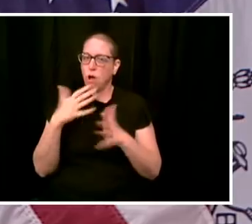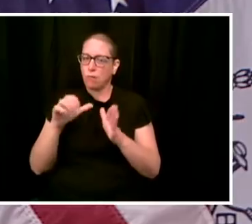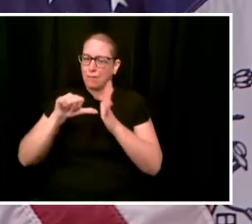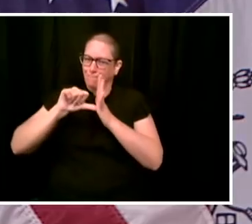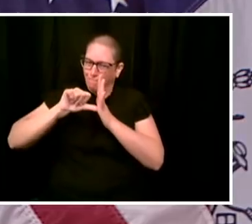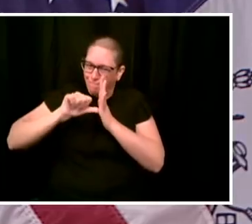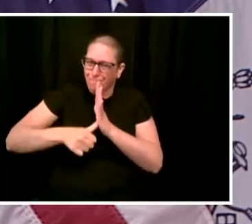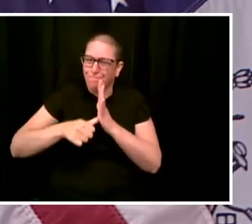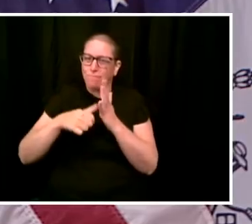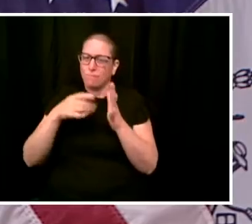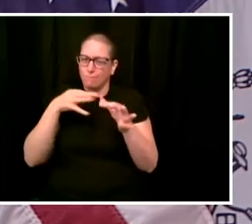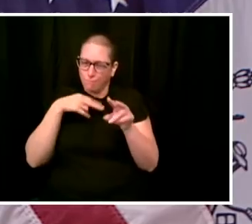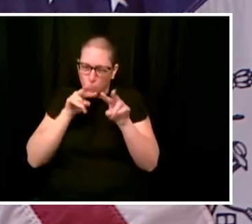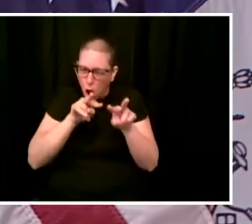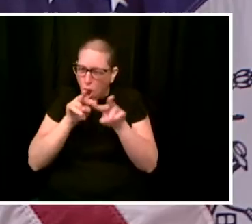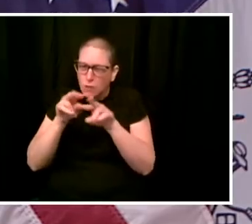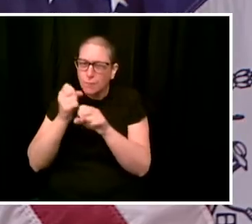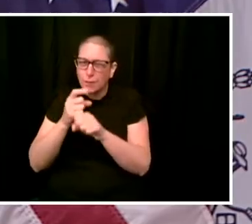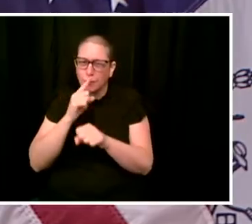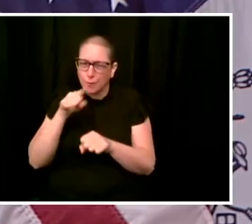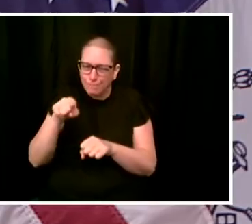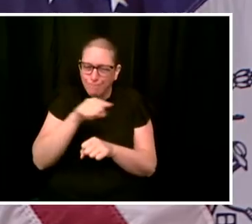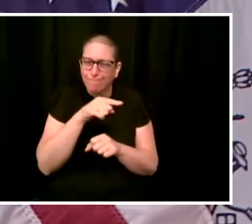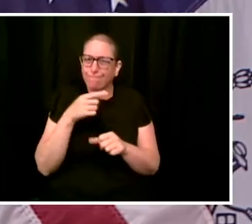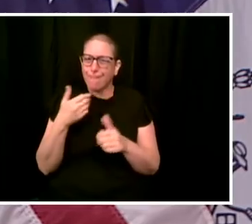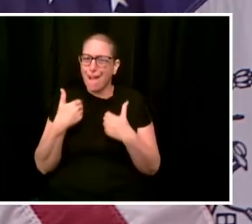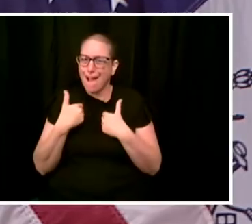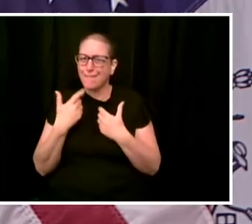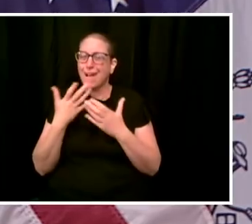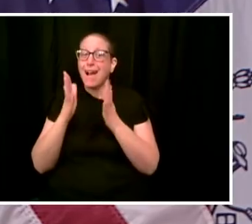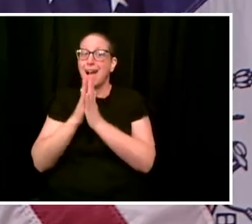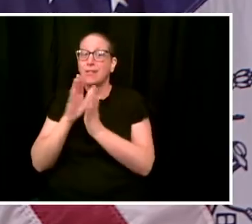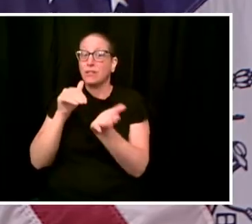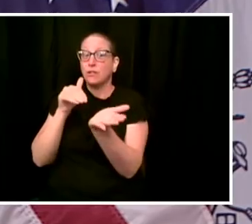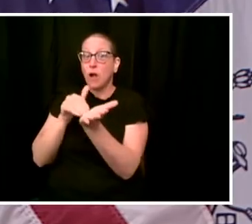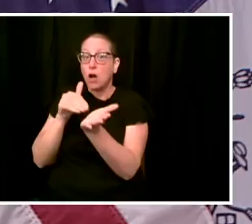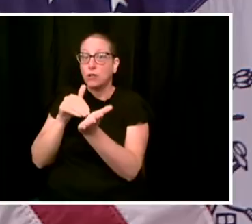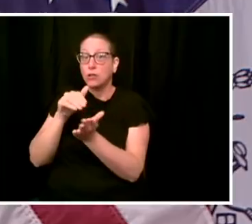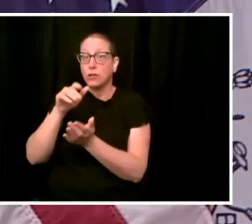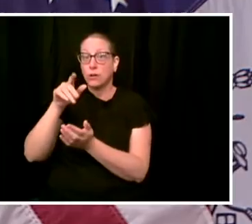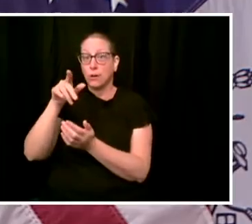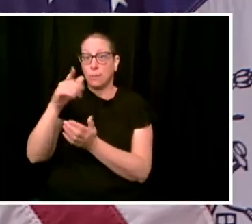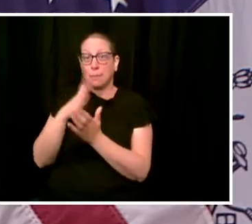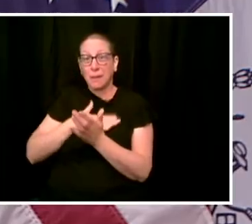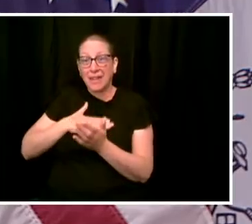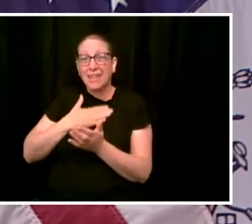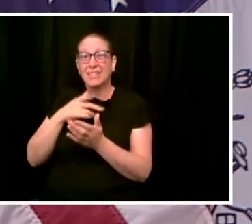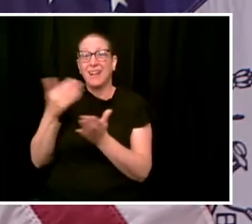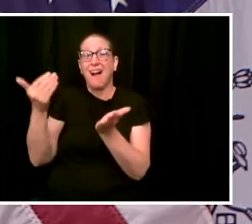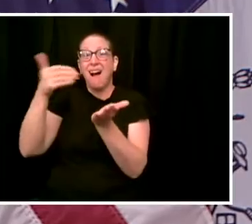EMPI T R YOU SEE THESE SYMPTOMS AND I'M GOING TO ASK THE DOCTOR TO GO OVER THE SYMPTOMS AT